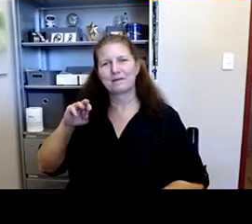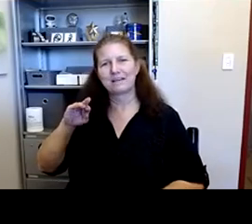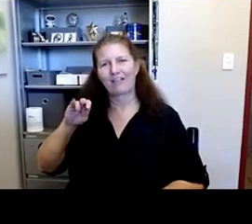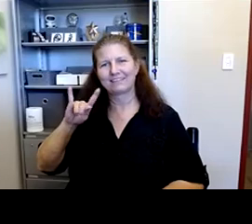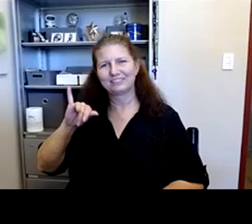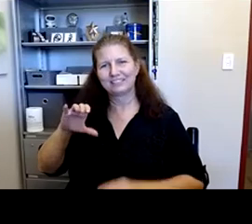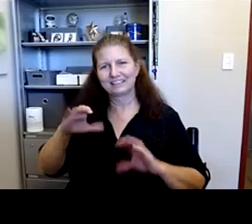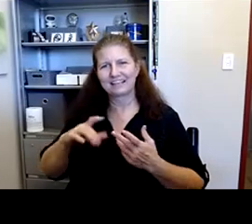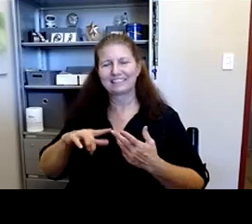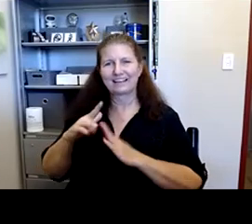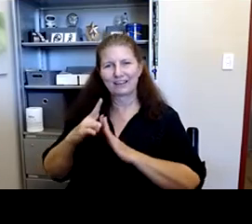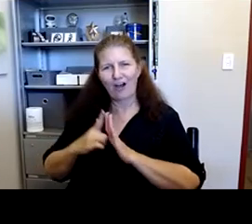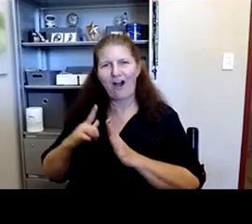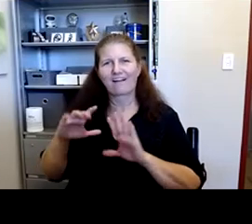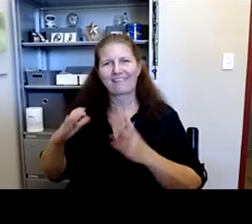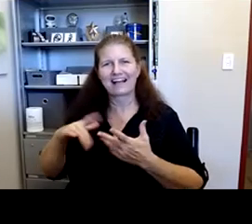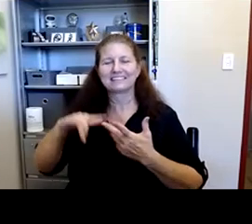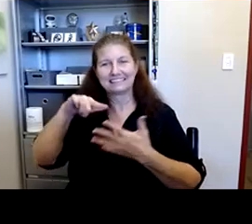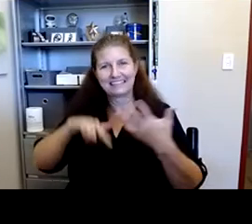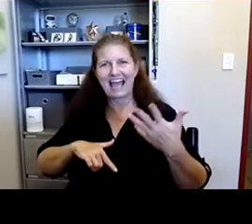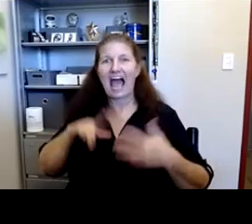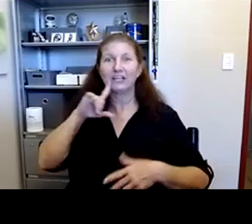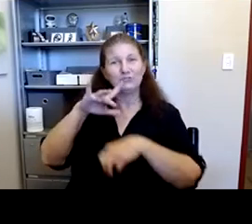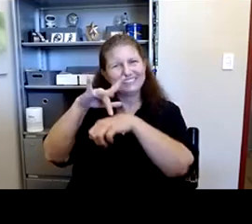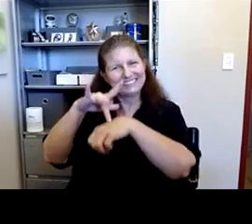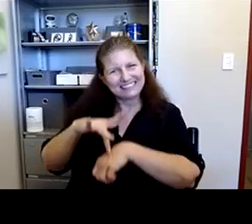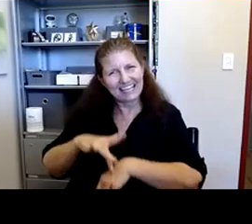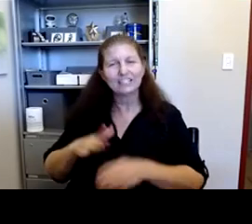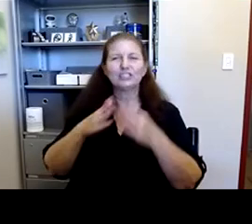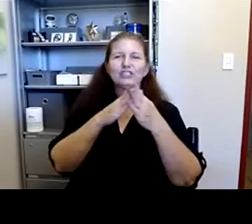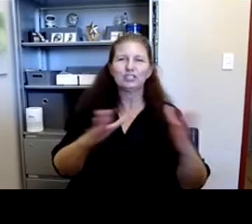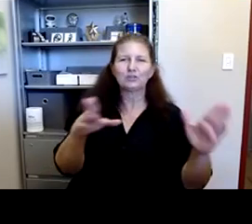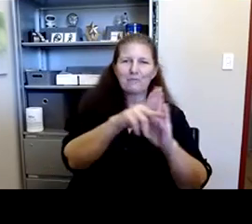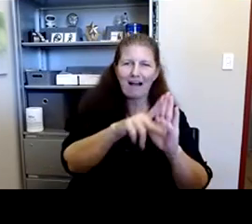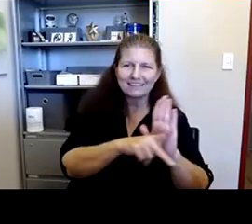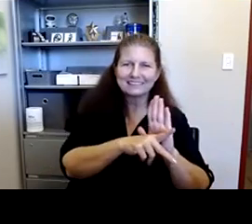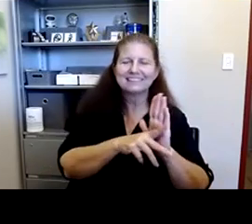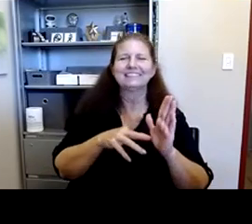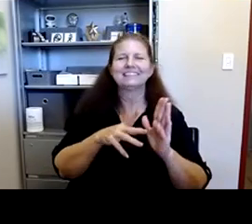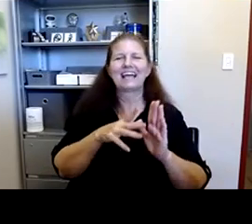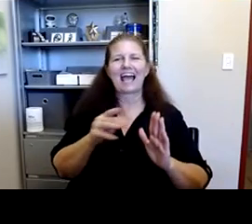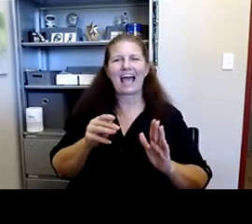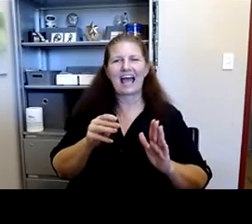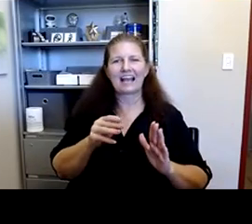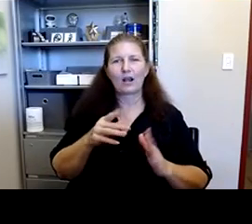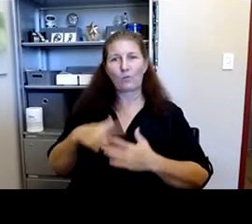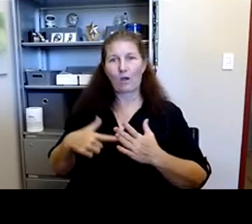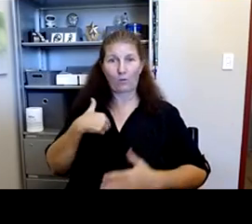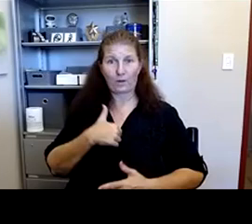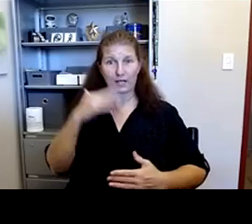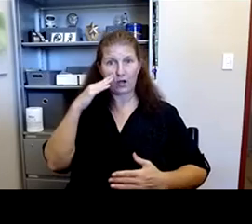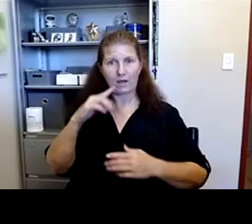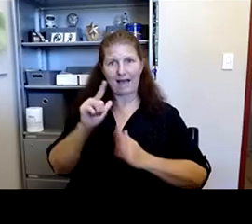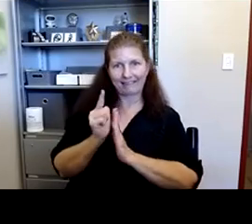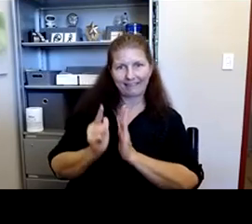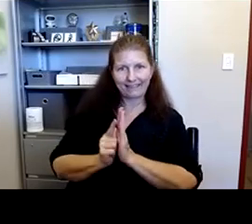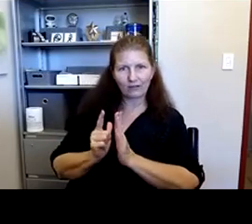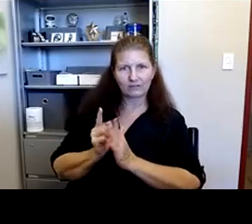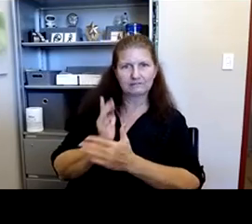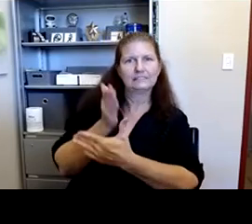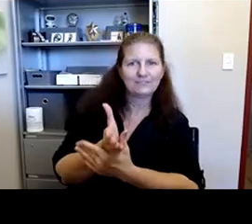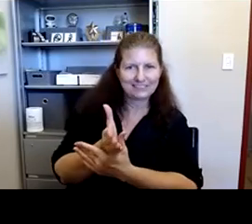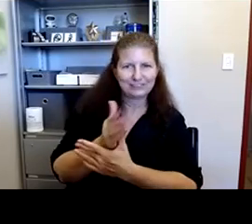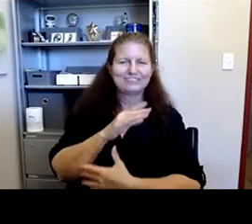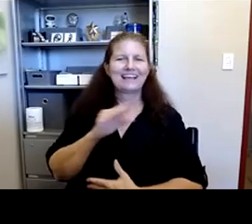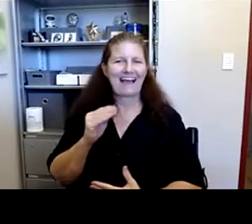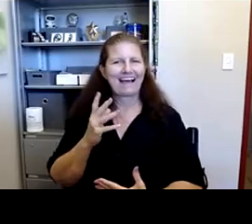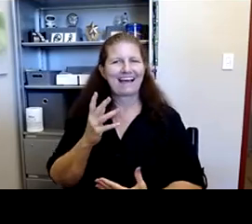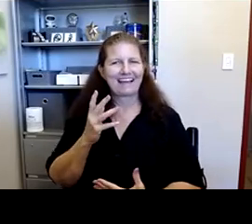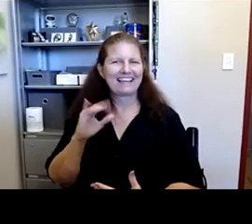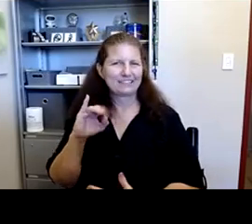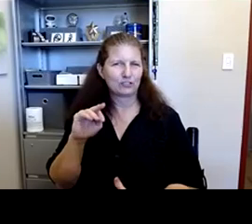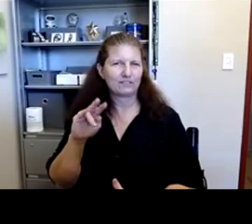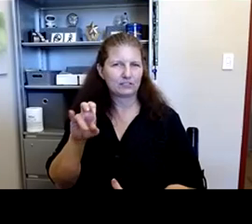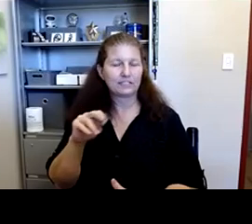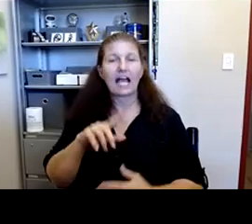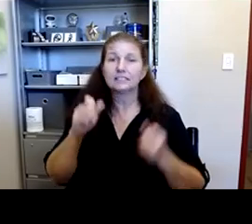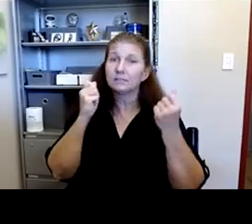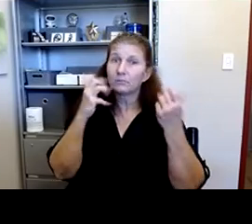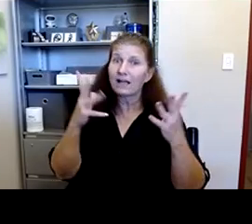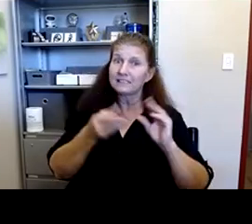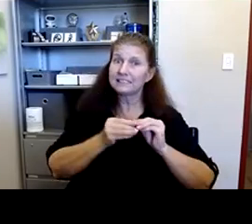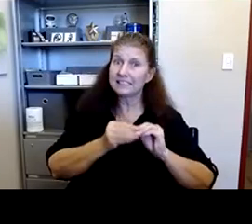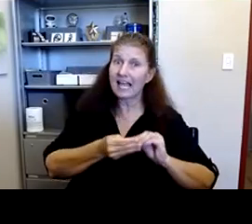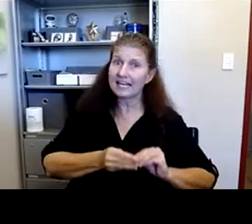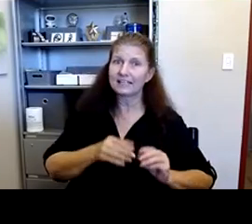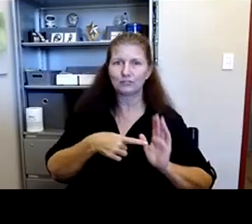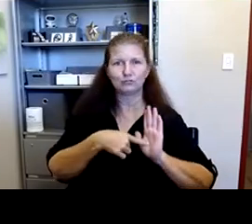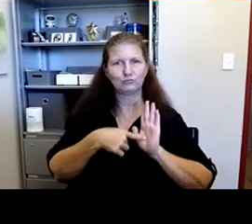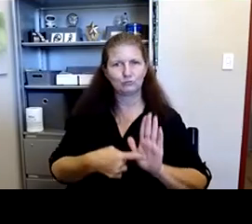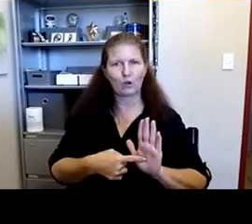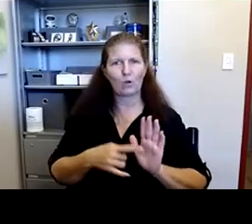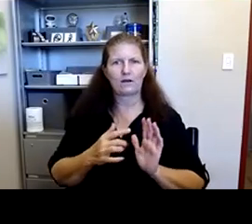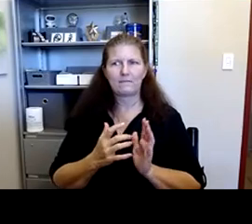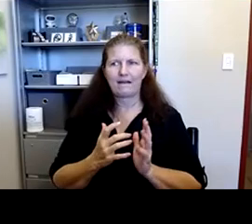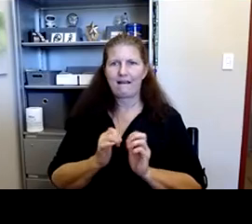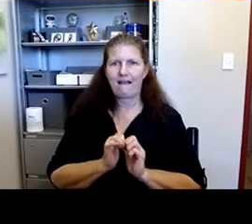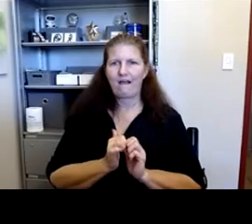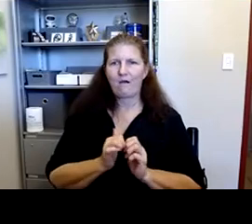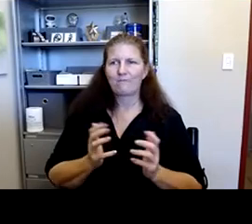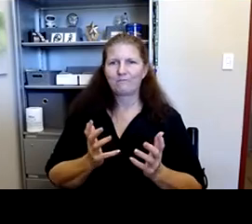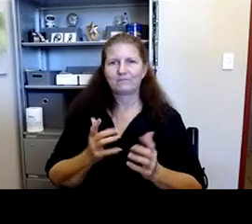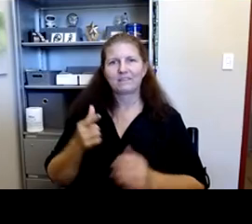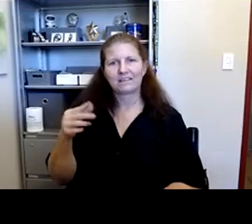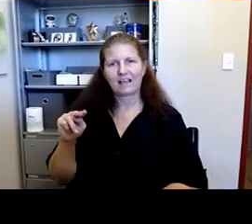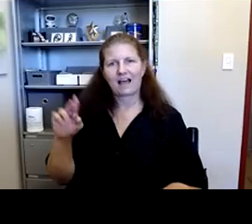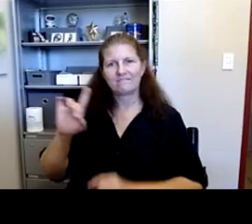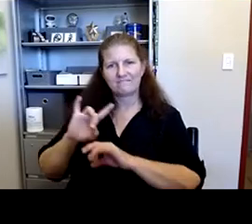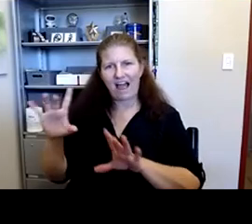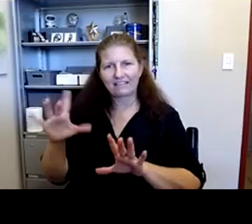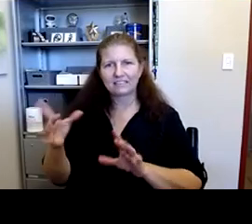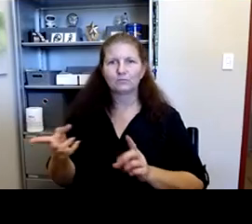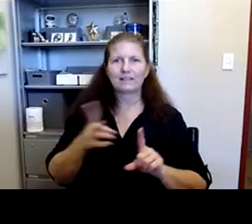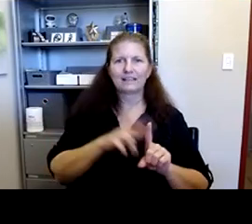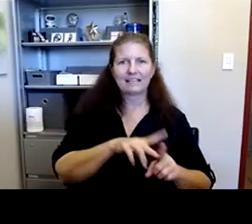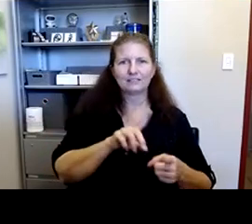Tobias Smith: And you touched on all those areas questions about general policy, but also um about what we can know about legal interventions. Um. And uh, the surprising data that you shared about how uh gun violence relates to patterns of crime.